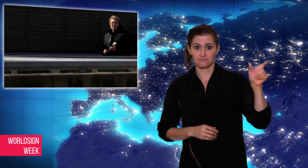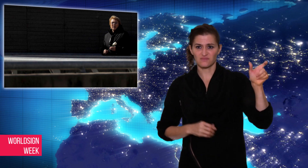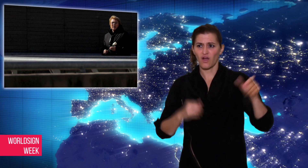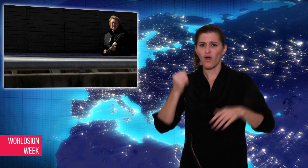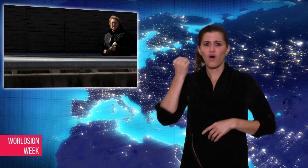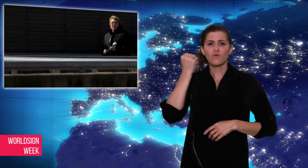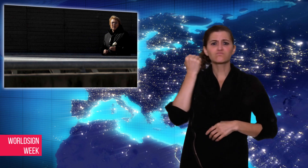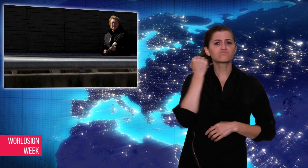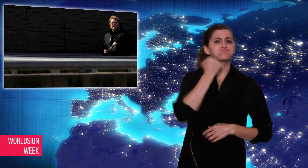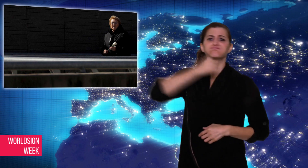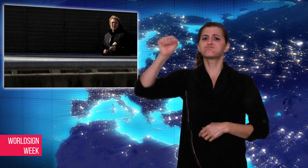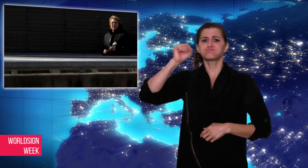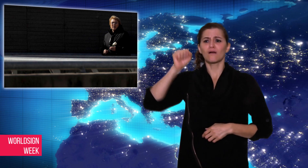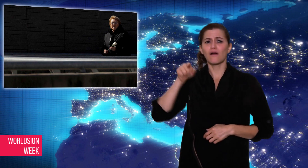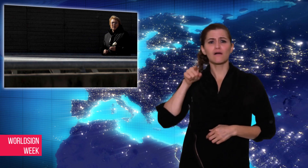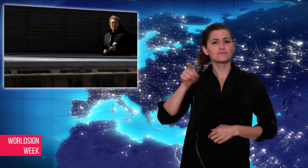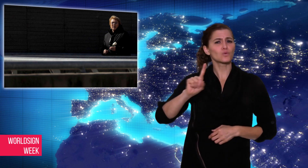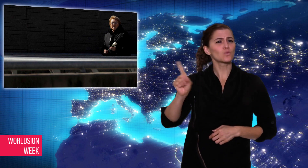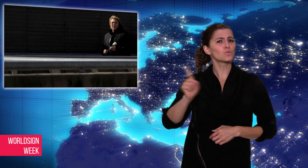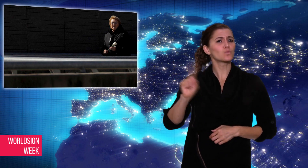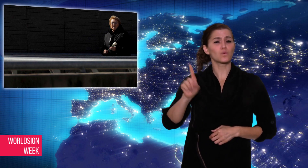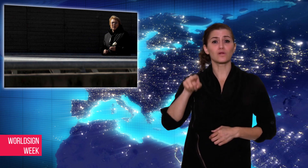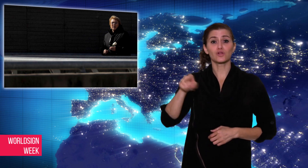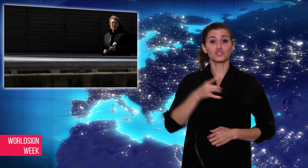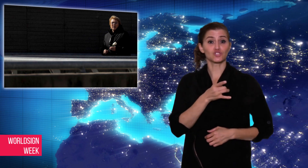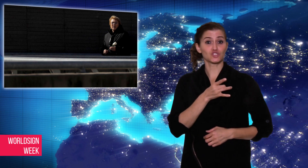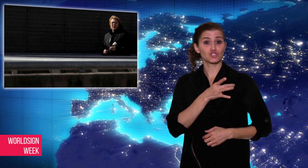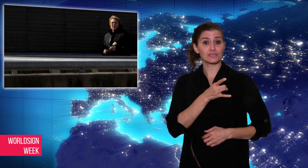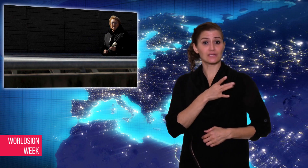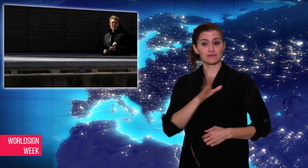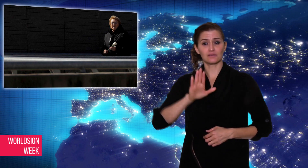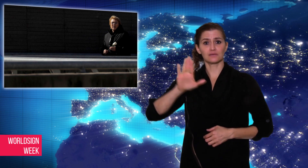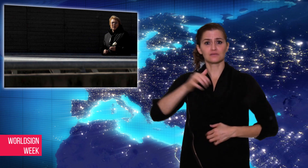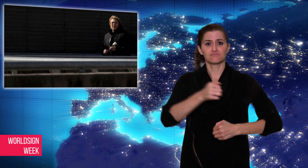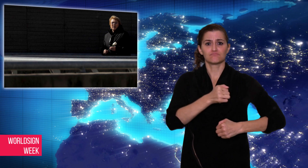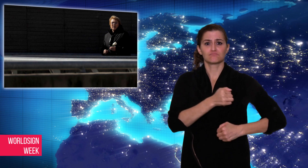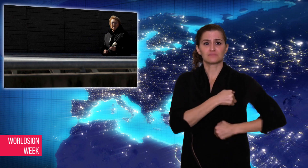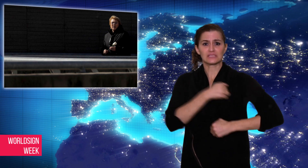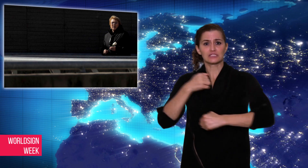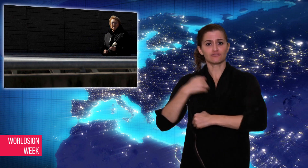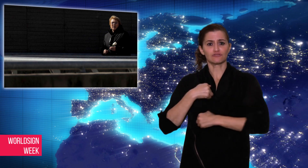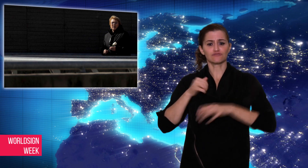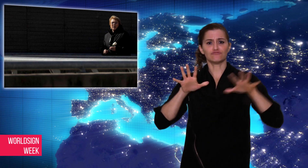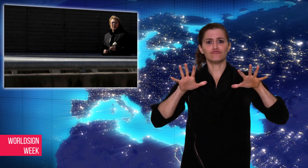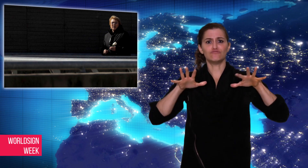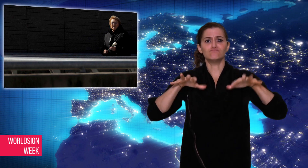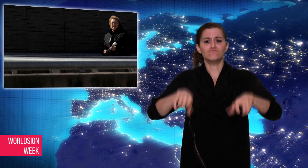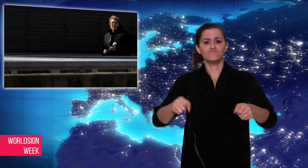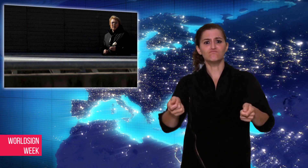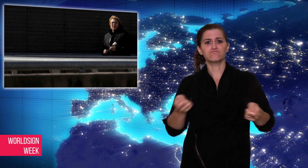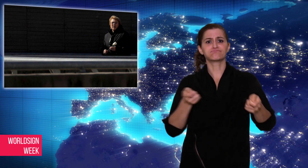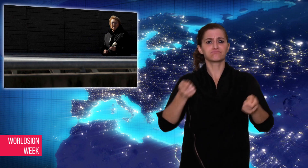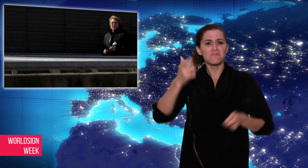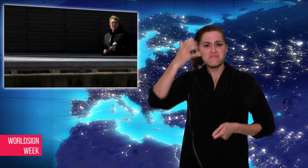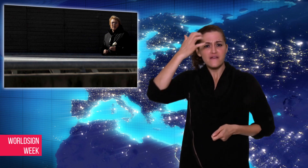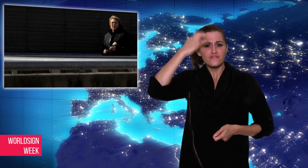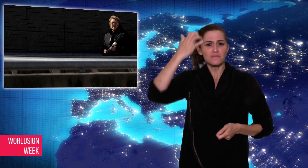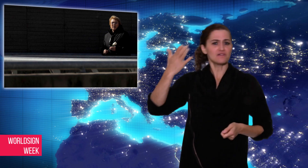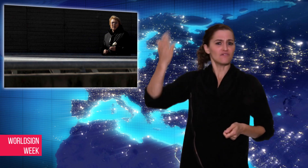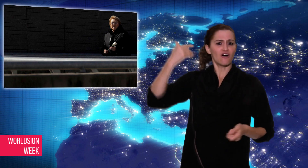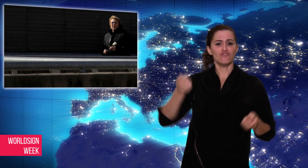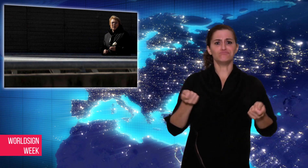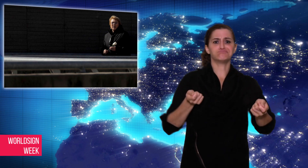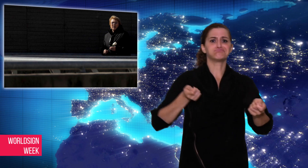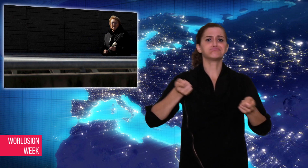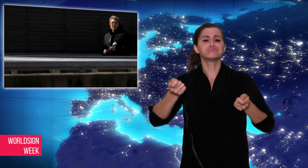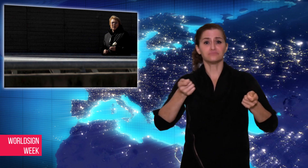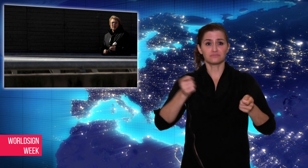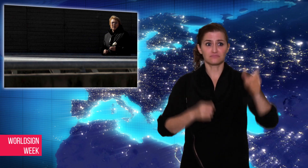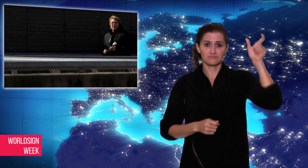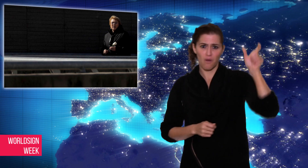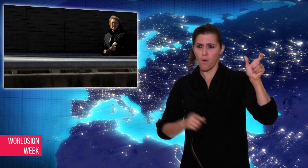by the Chilean military dictatorship